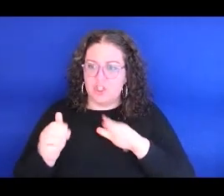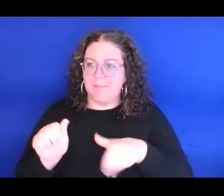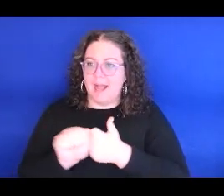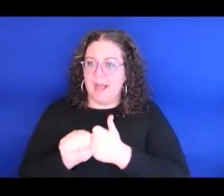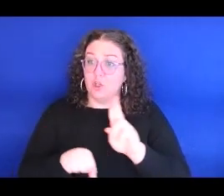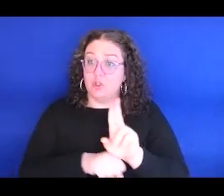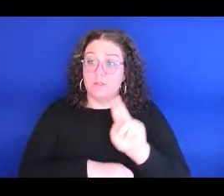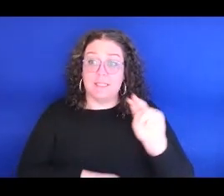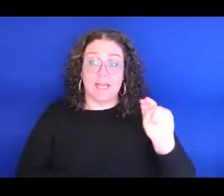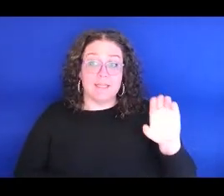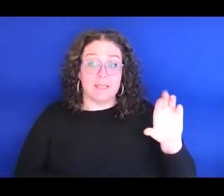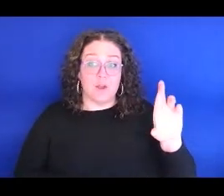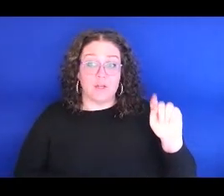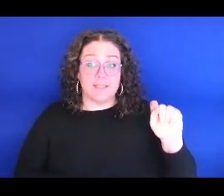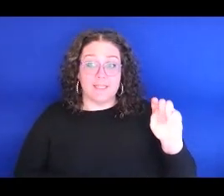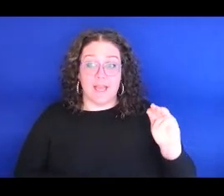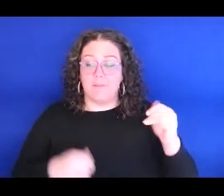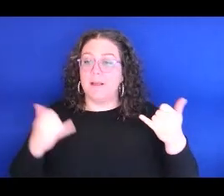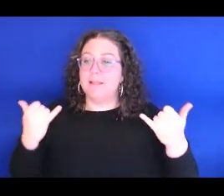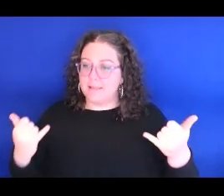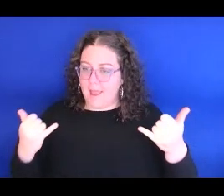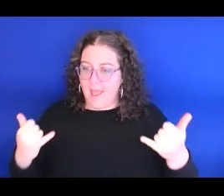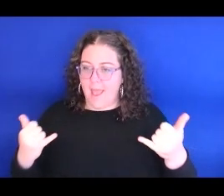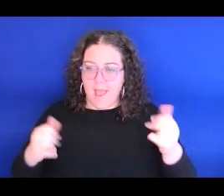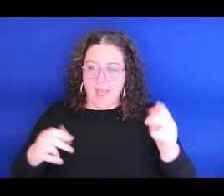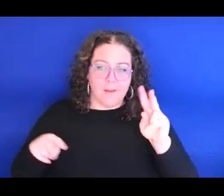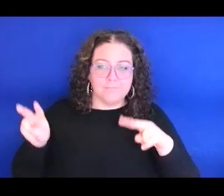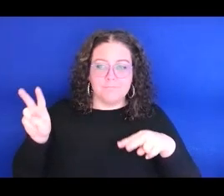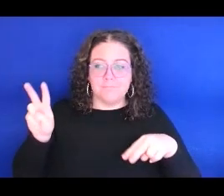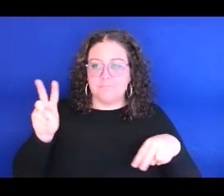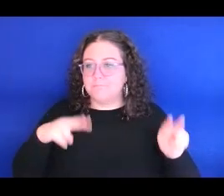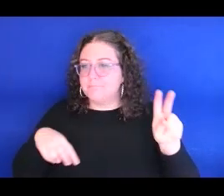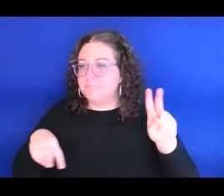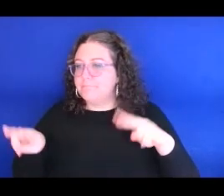demonstration will give you a sense of what’s available and how easy it is to navigate.